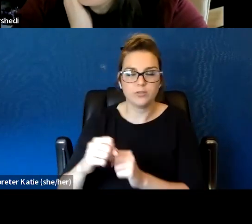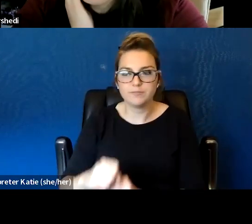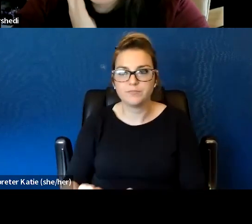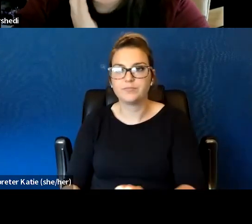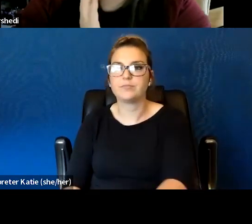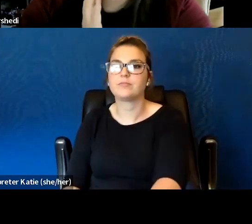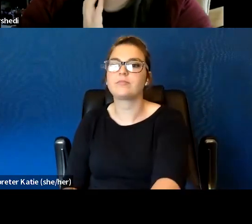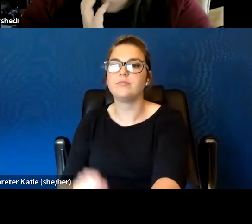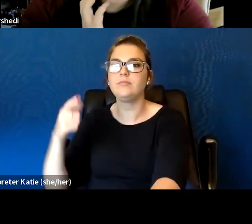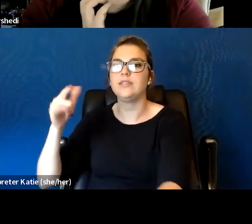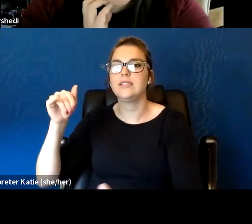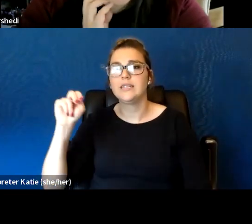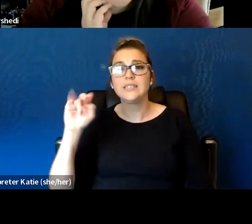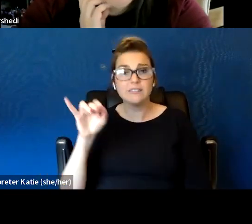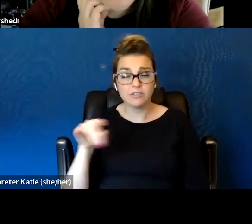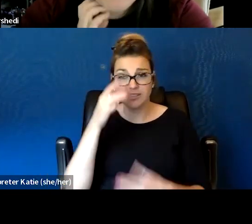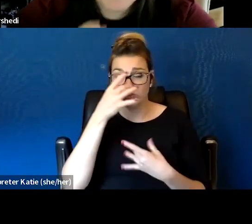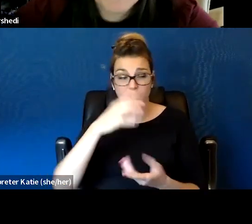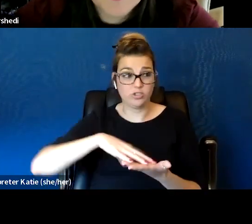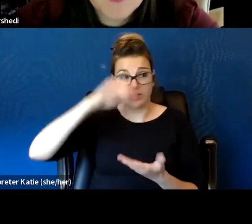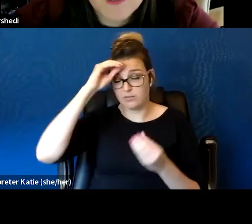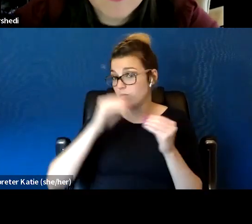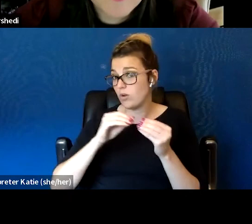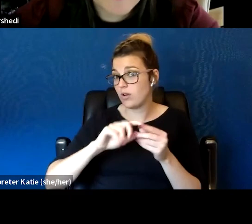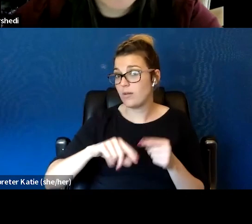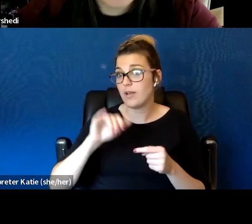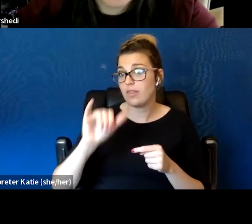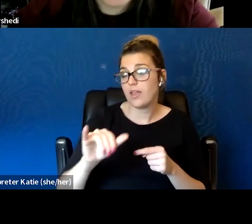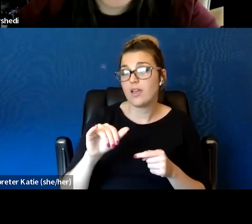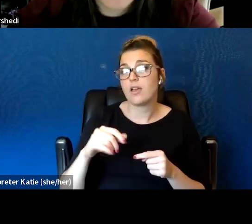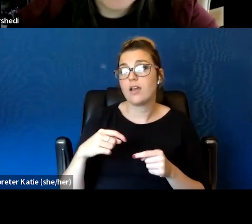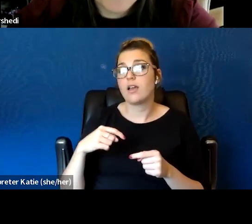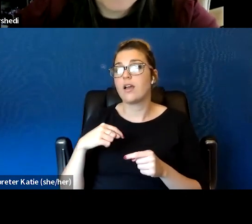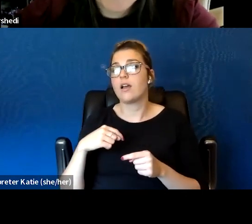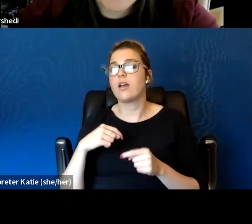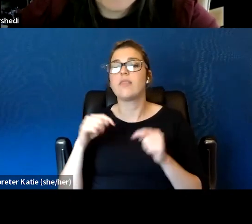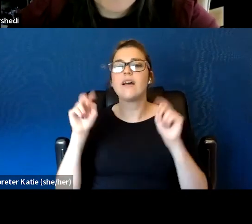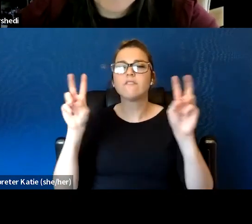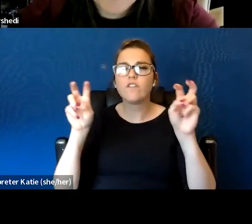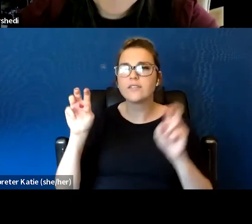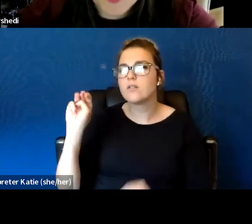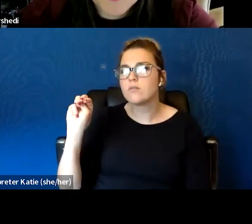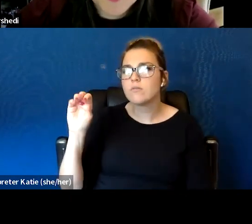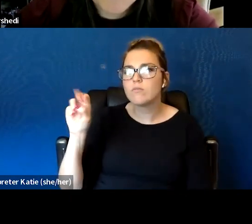is if folks are interested in learning more about that, I mentioned, and then Shelby referenced like the phrase Move On, which is often what these programs are called